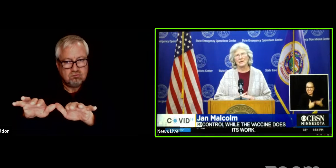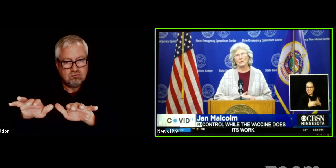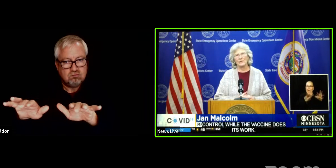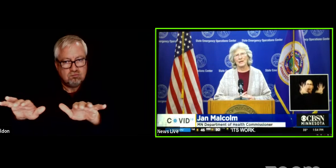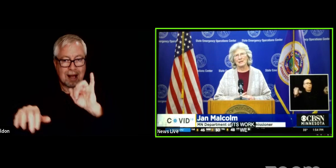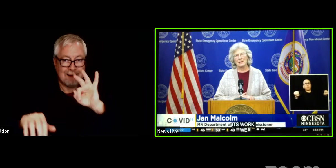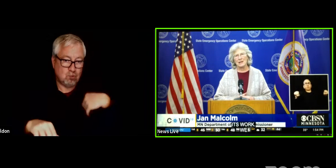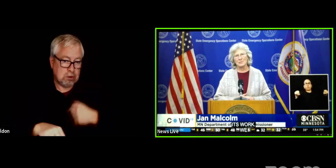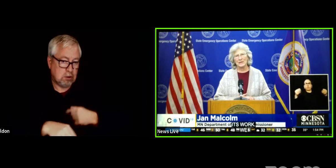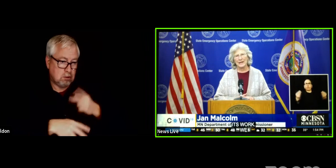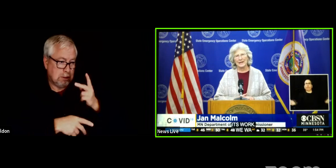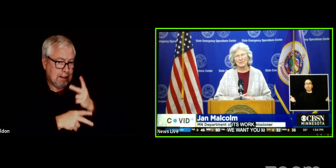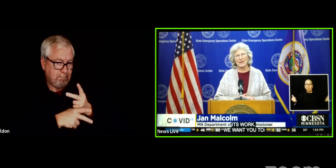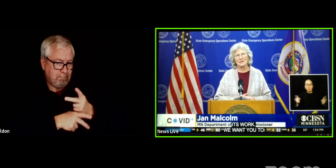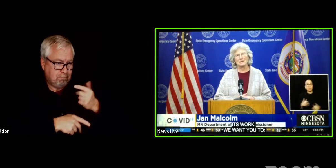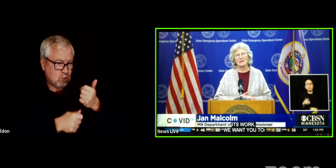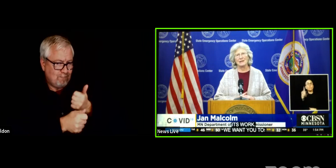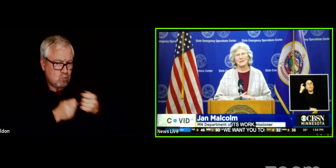THAT WE'VE GOT A SOLID PLAN IN PLACE, THAT IT IS